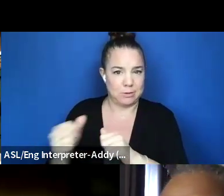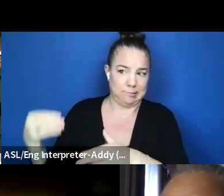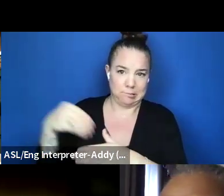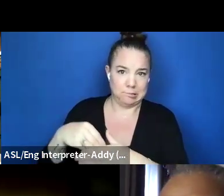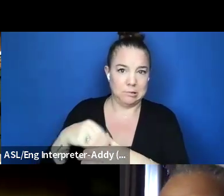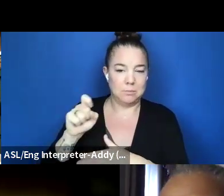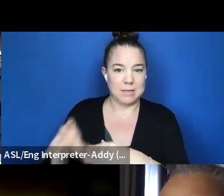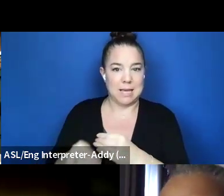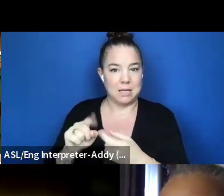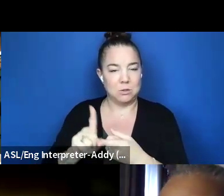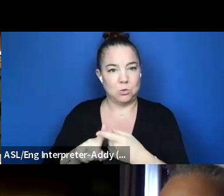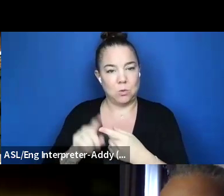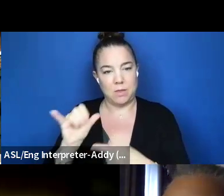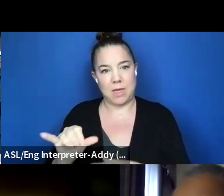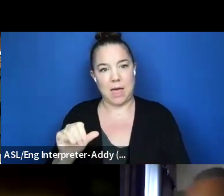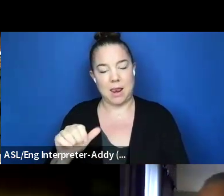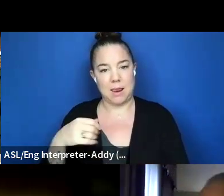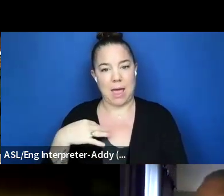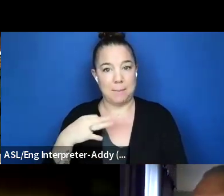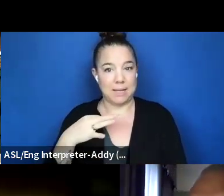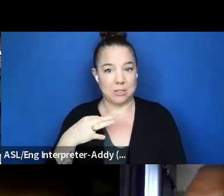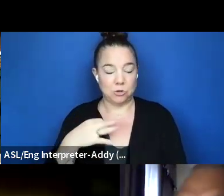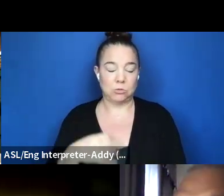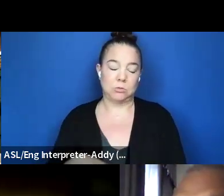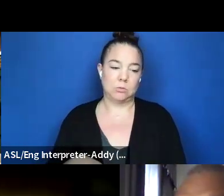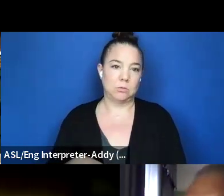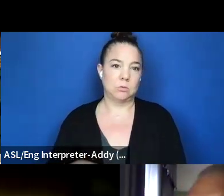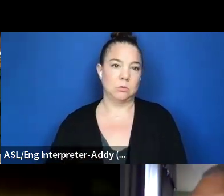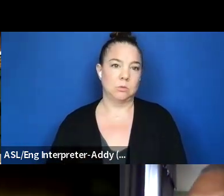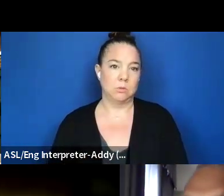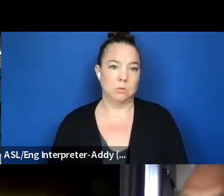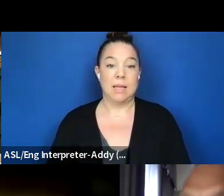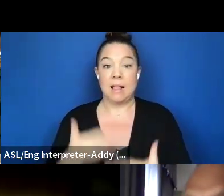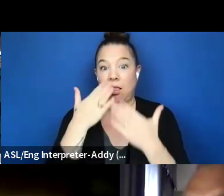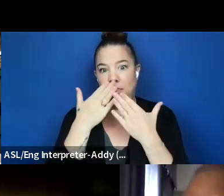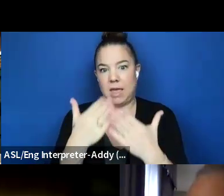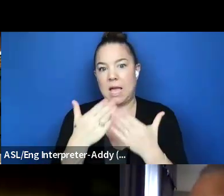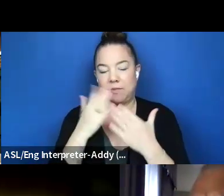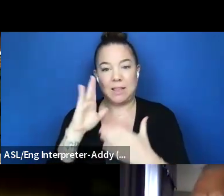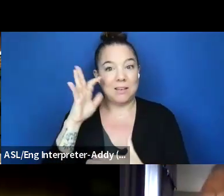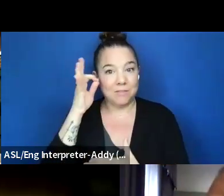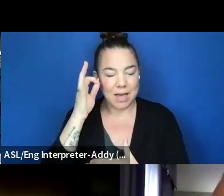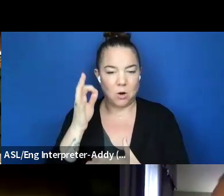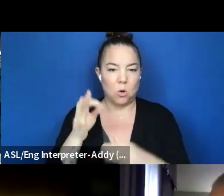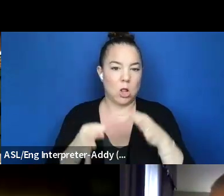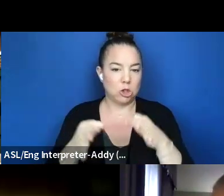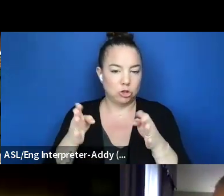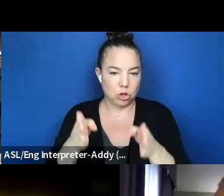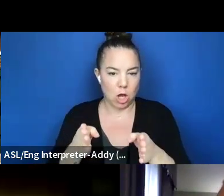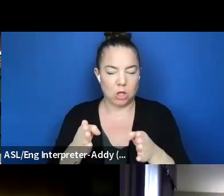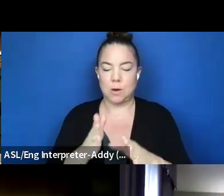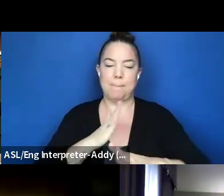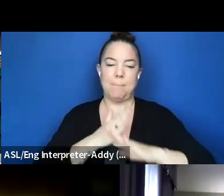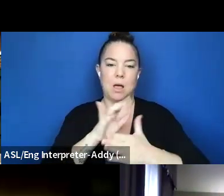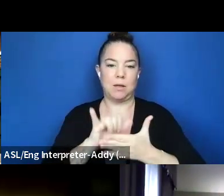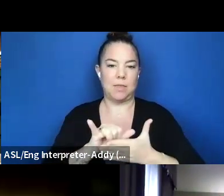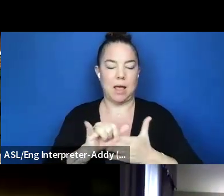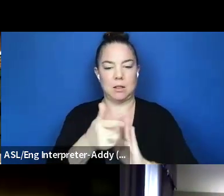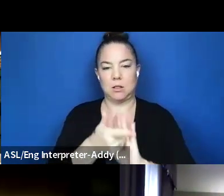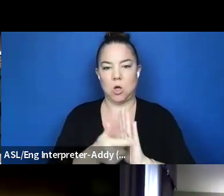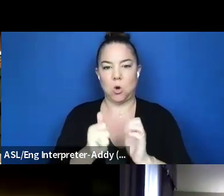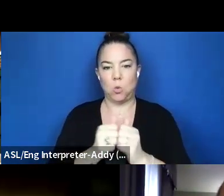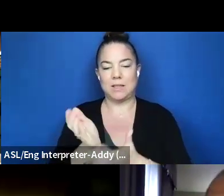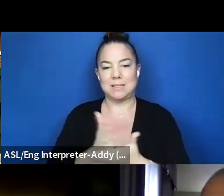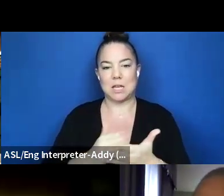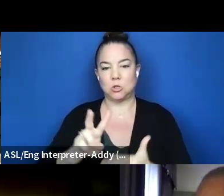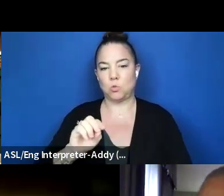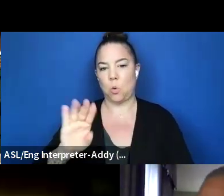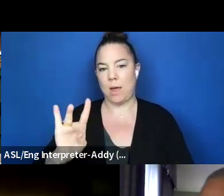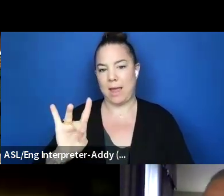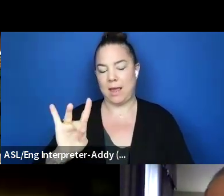Adeleigh Belyeu: absentee ballot application. But thankfully a Federal judge came in and blocked that under Section 208 of the Federal Voting Rights Act.